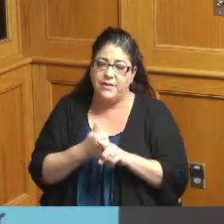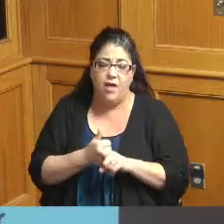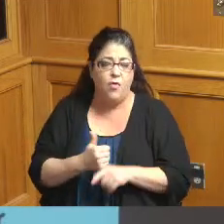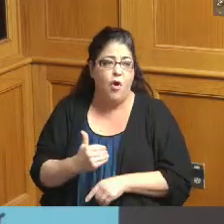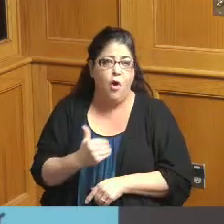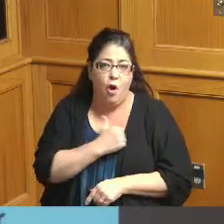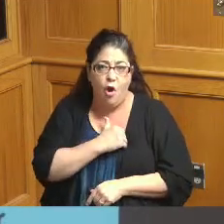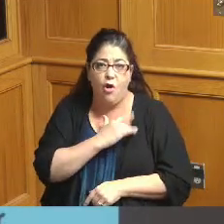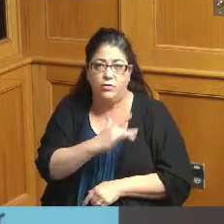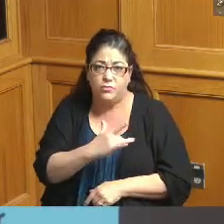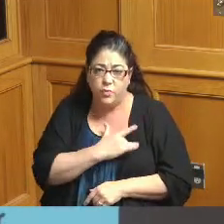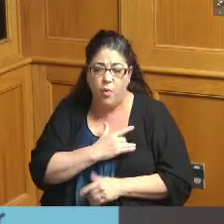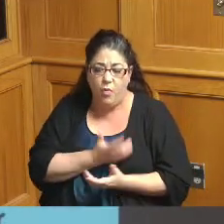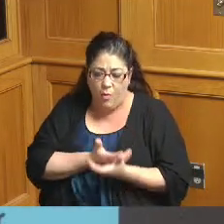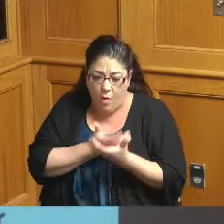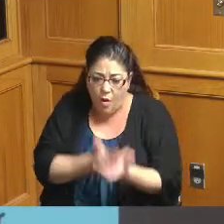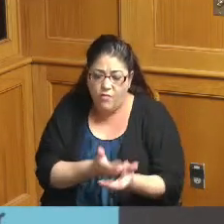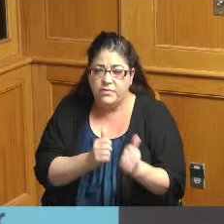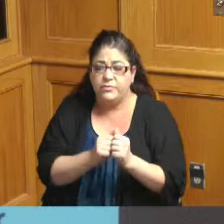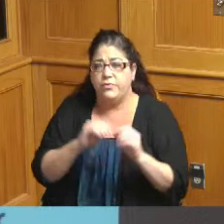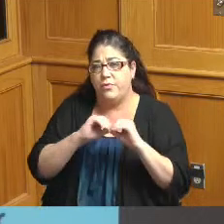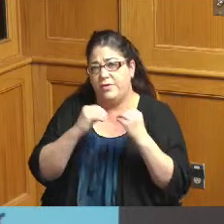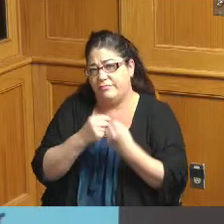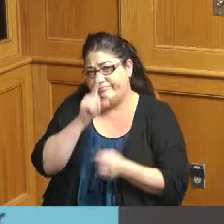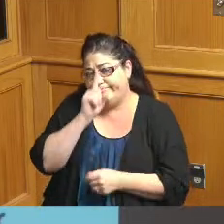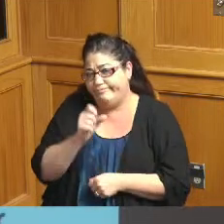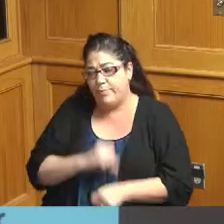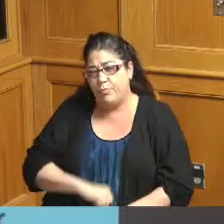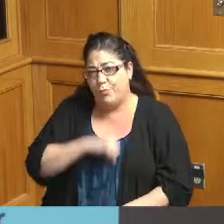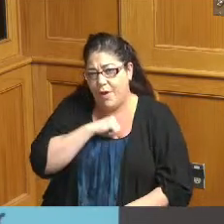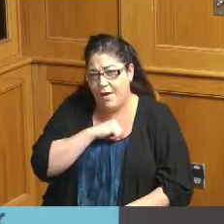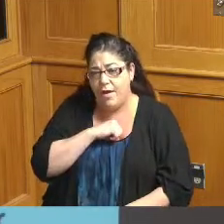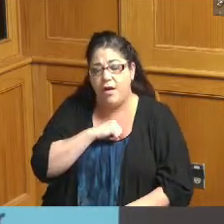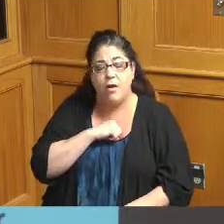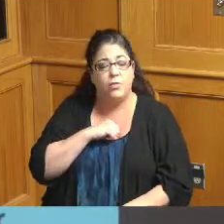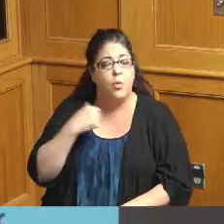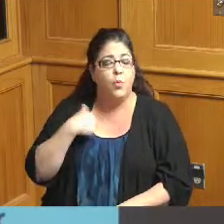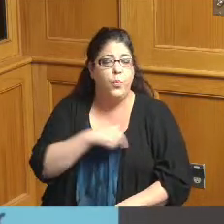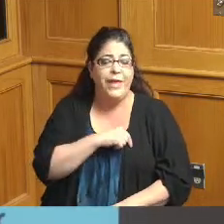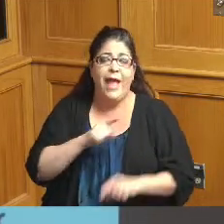organization we've been we're really proud that we've attracted a diverse Workforce